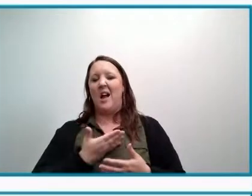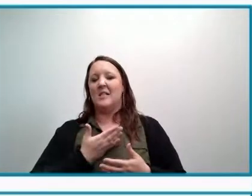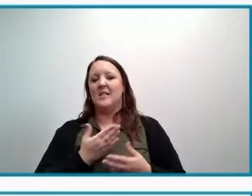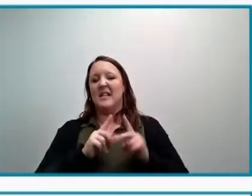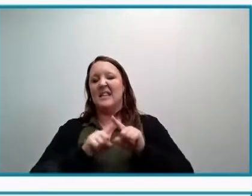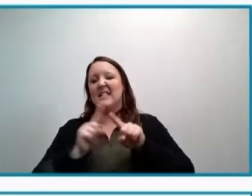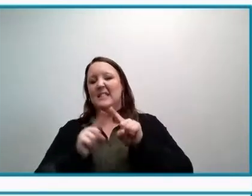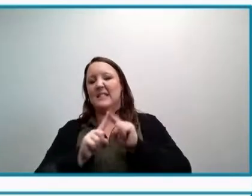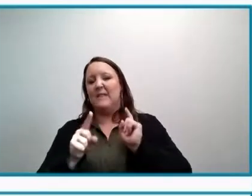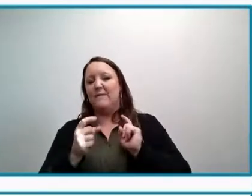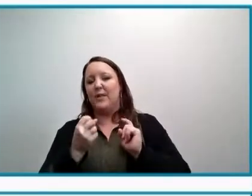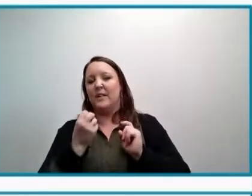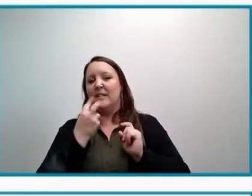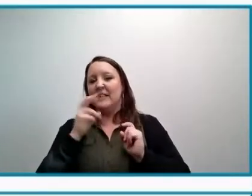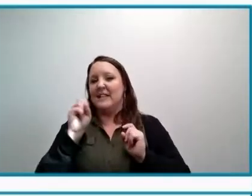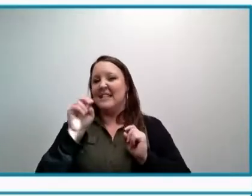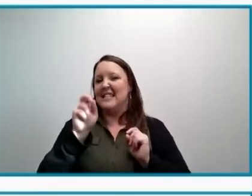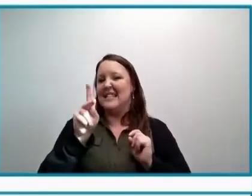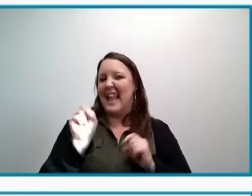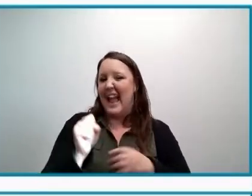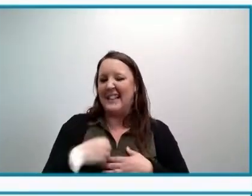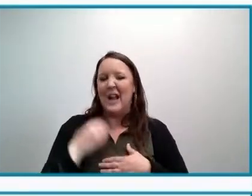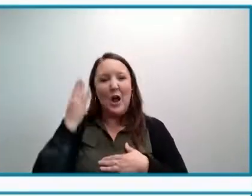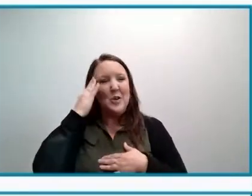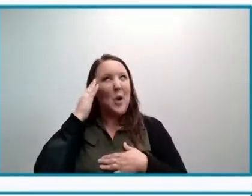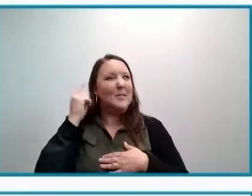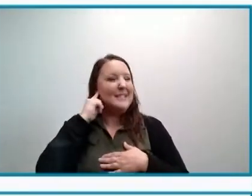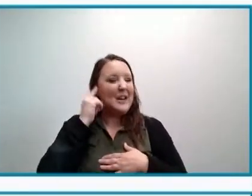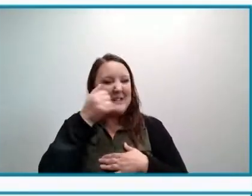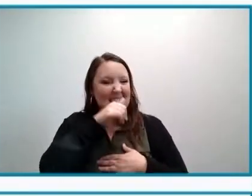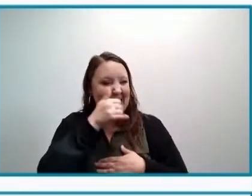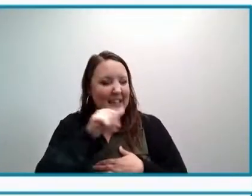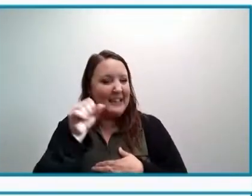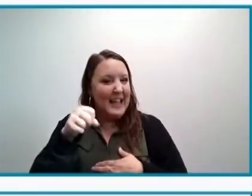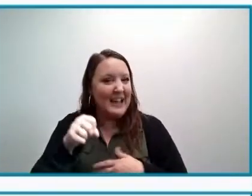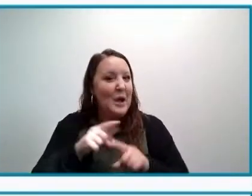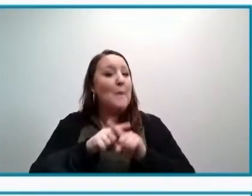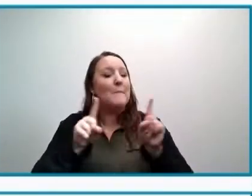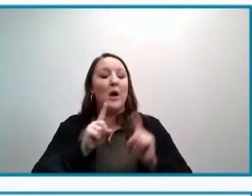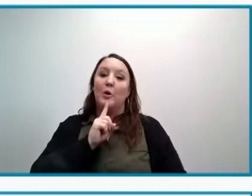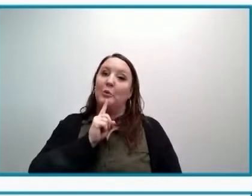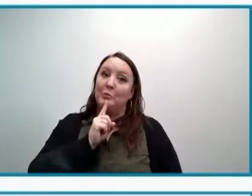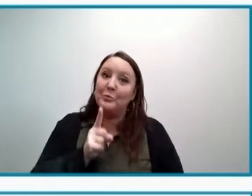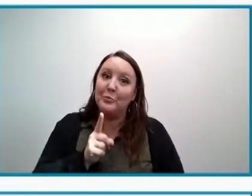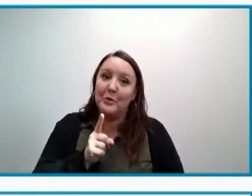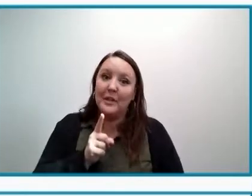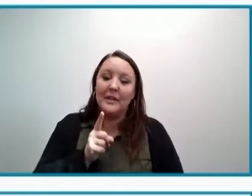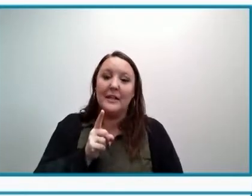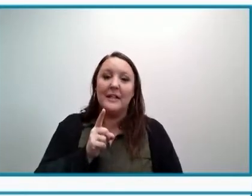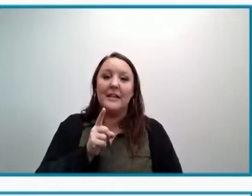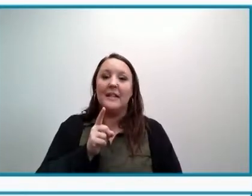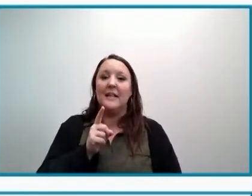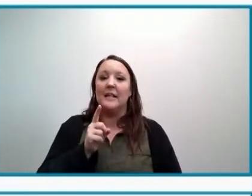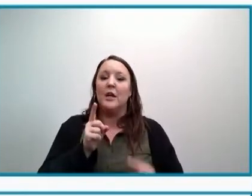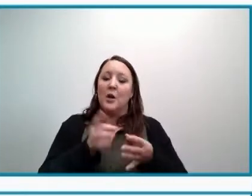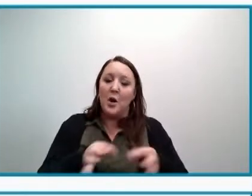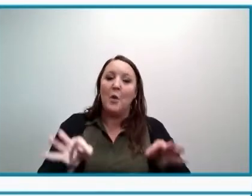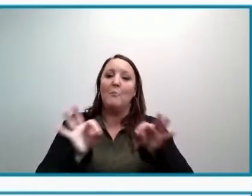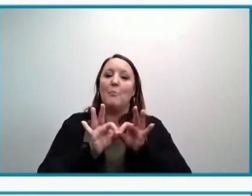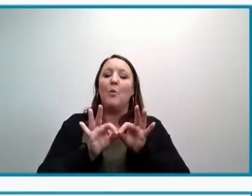And I know that sounds like a silly thing, but it really is the element that we find that we just